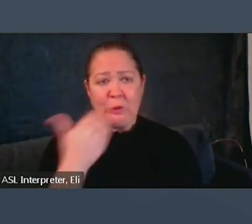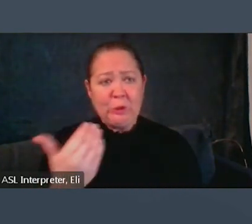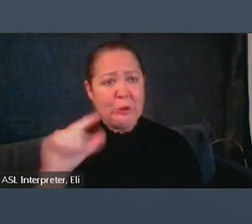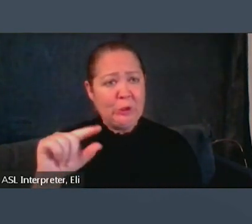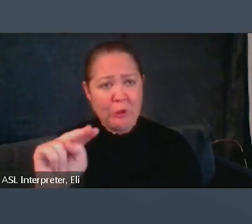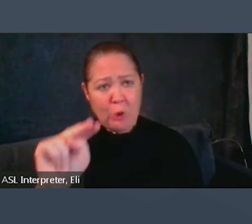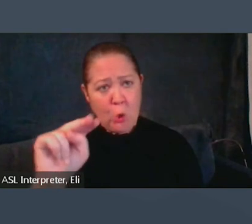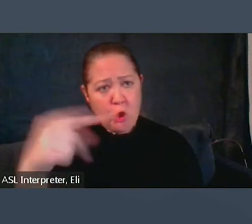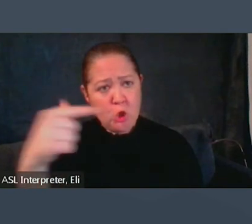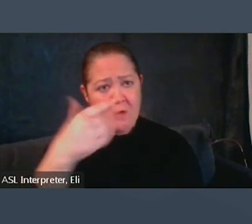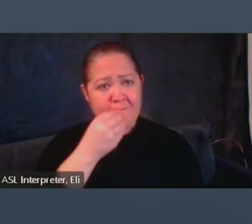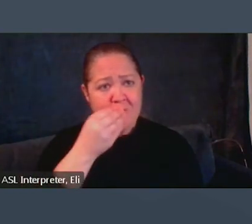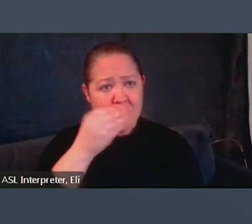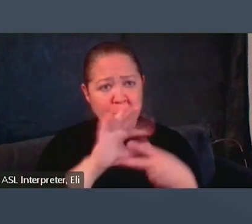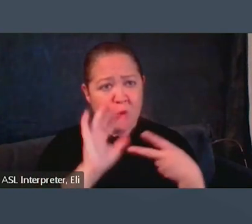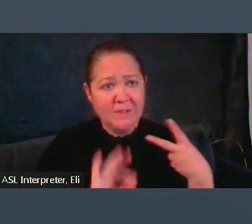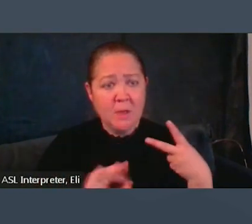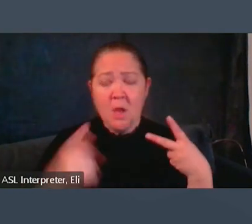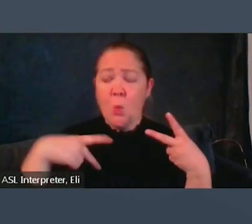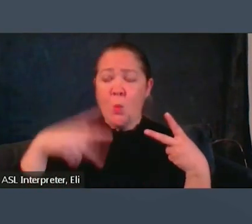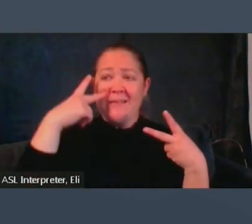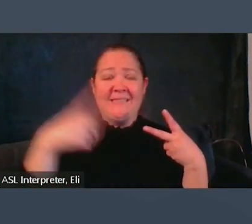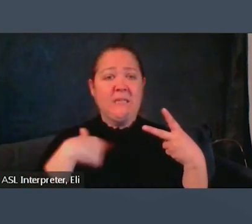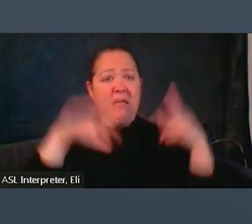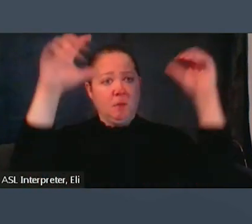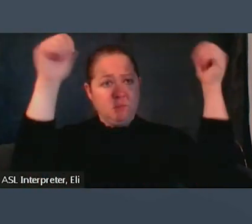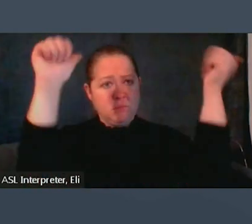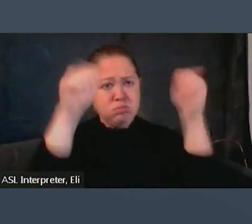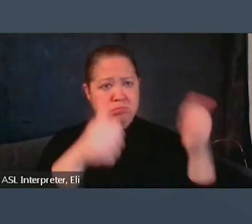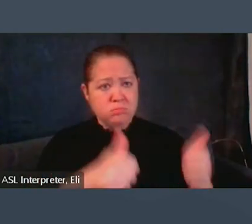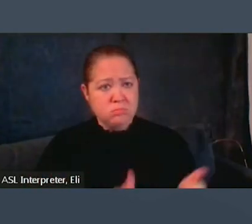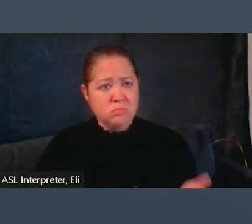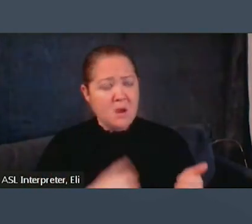While we're steadily watching an increase in crime and safety concerns,